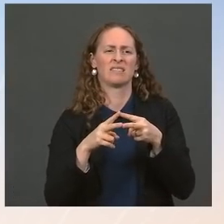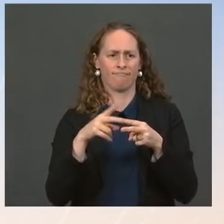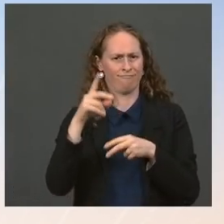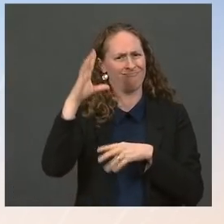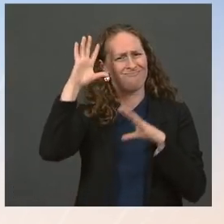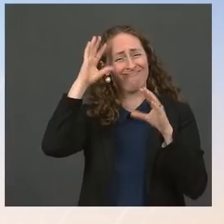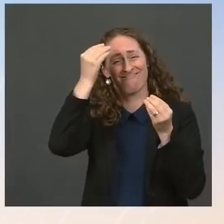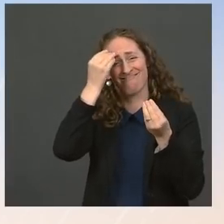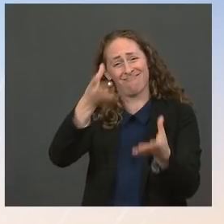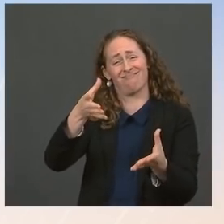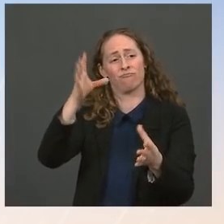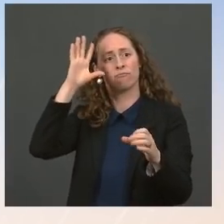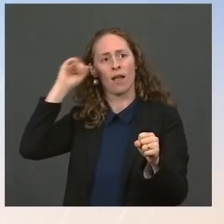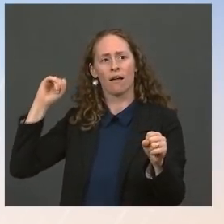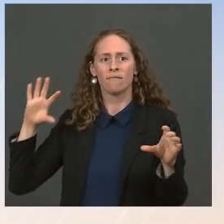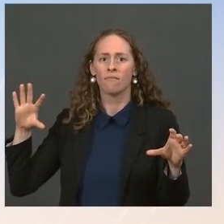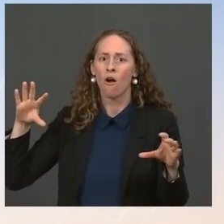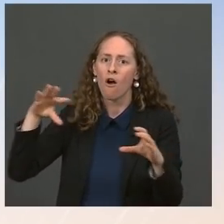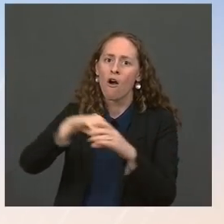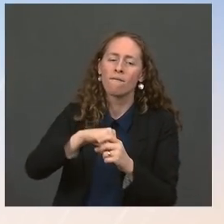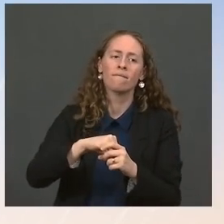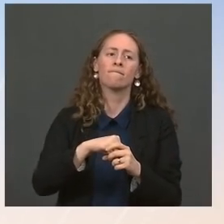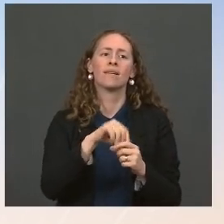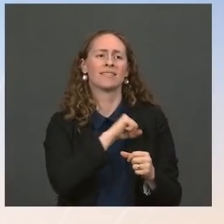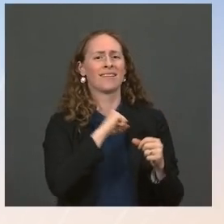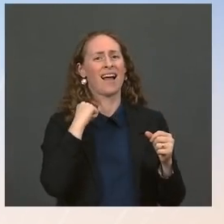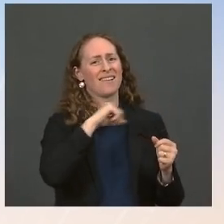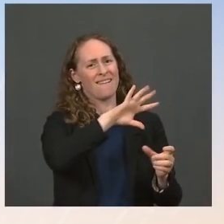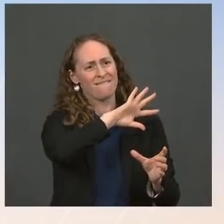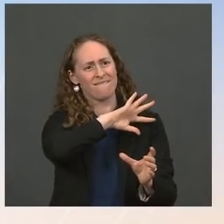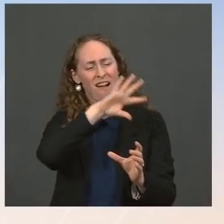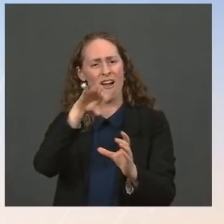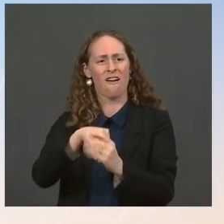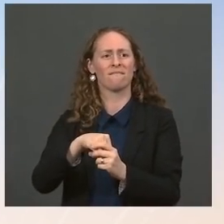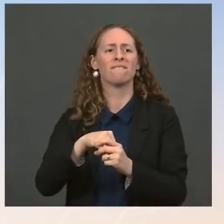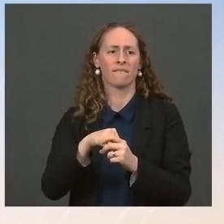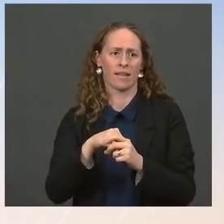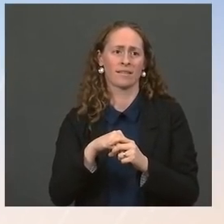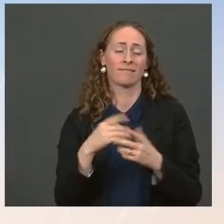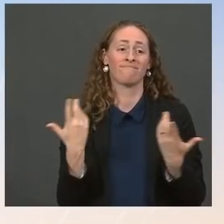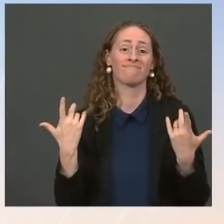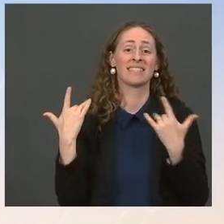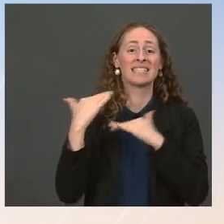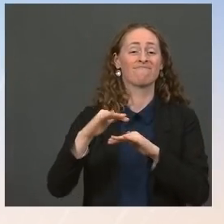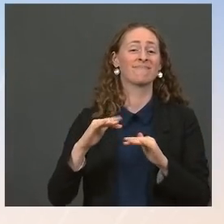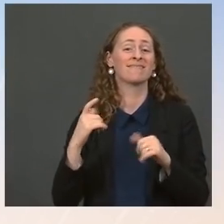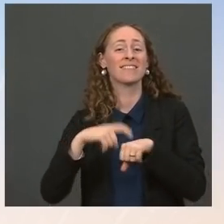And as I said at the -- at the outset, time is not unlimited. Go ahead. The Press: Thanks, Jen. On the supply-chain issue,